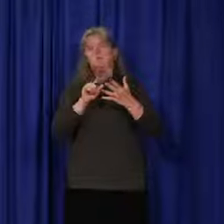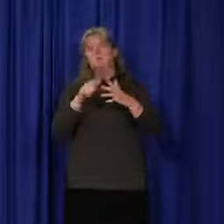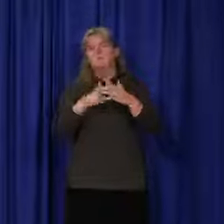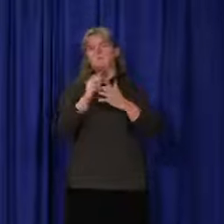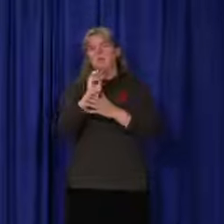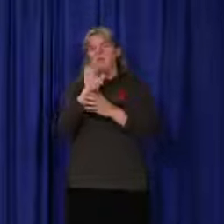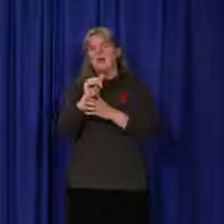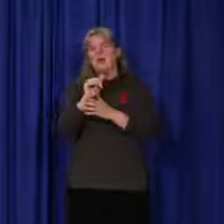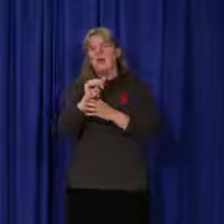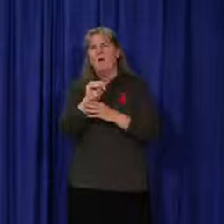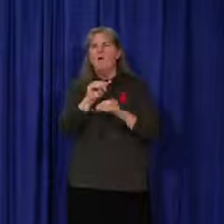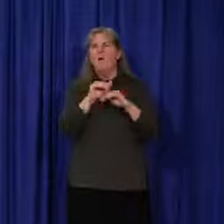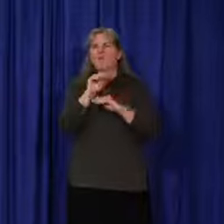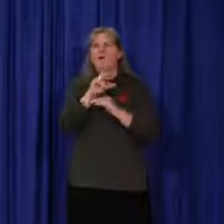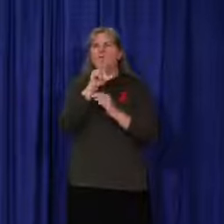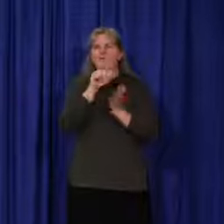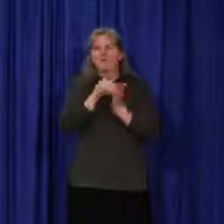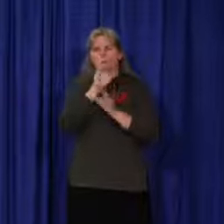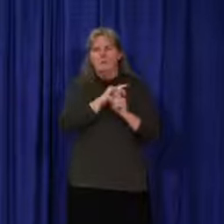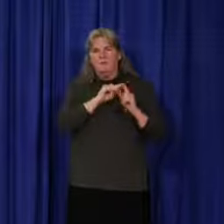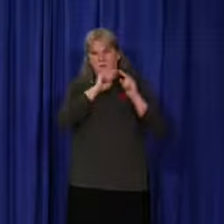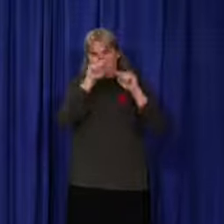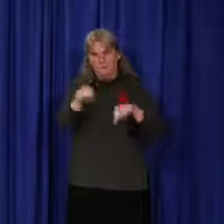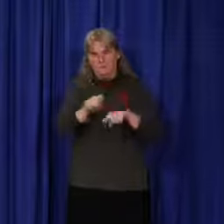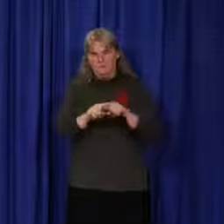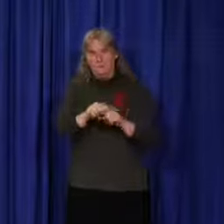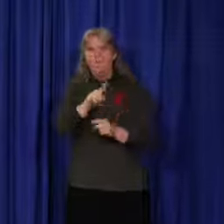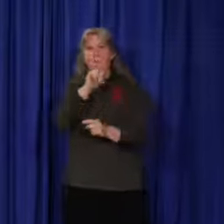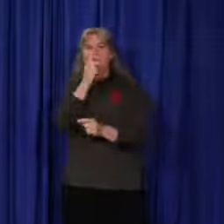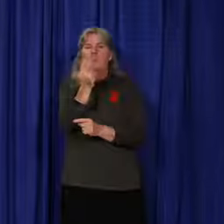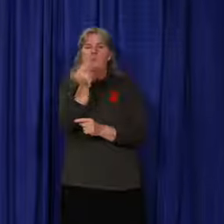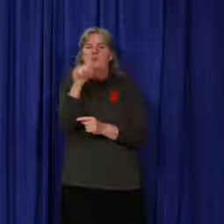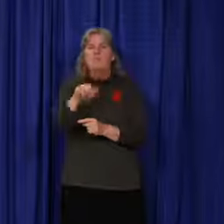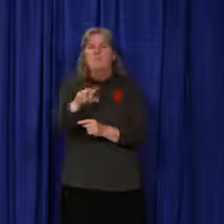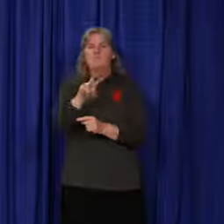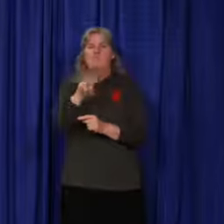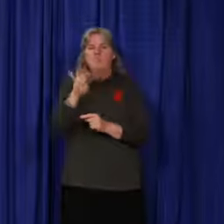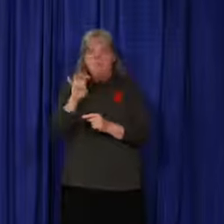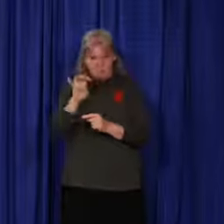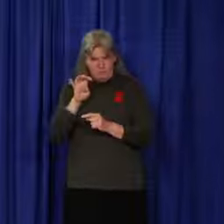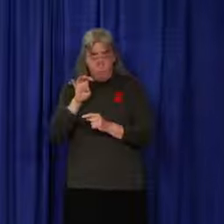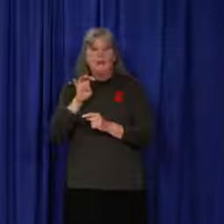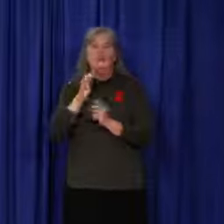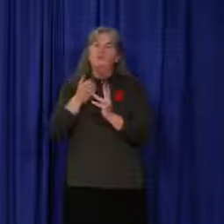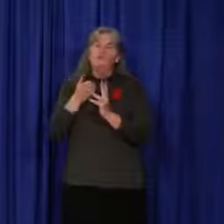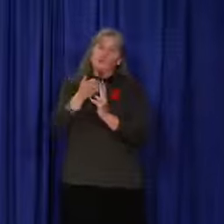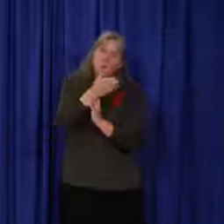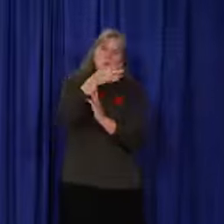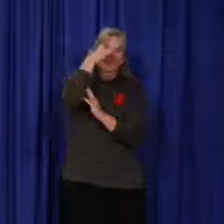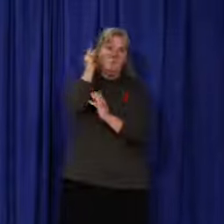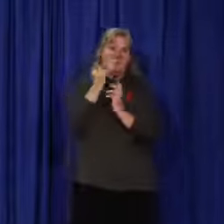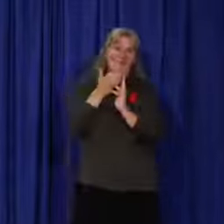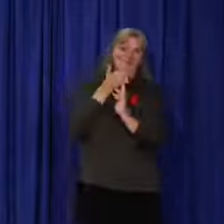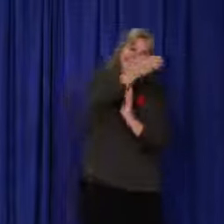of Canada today about exactly that, and we assume to get an announcement from Canada tomorrow. Once again, I want to thank